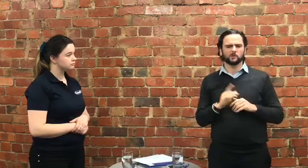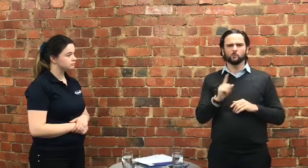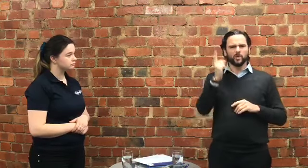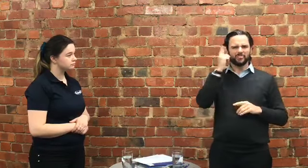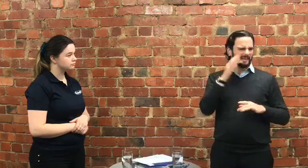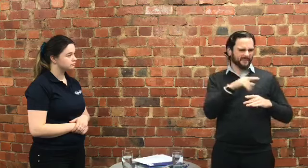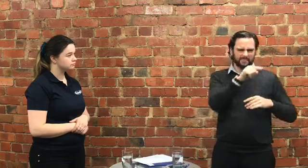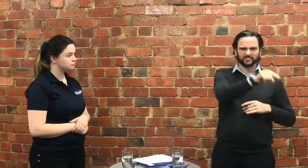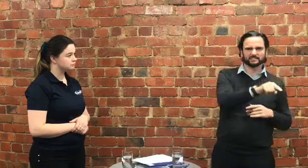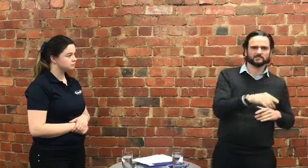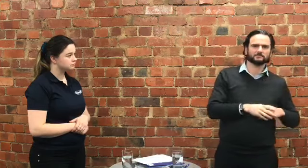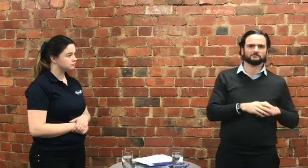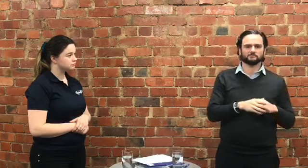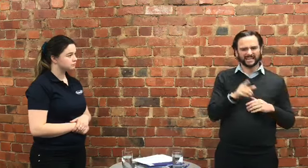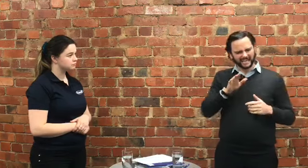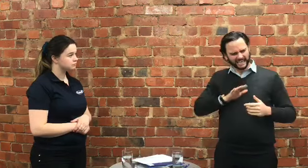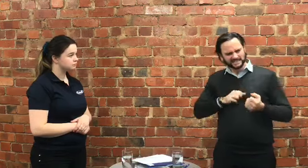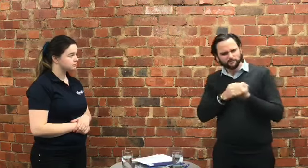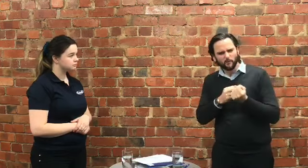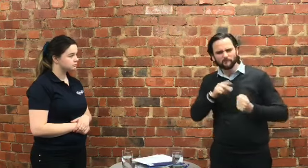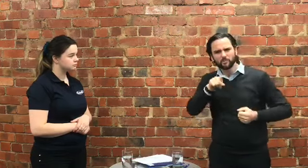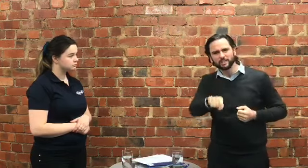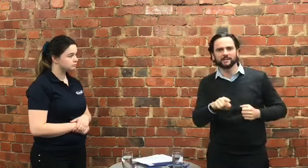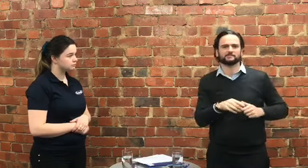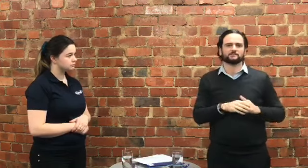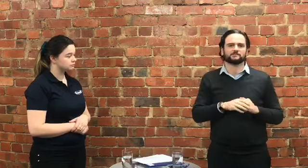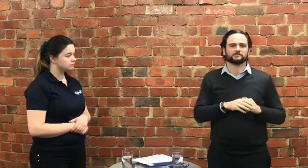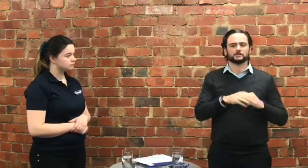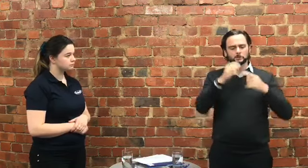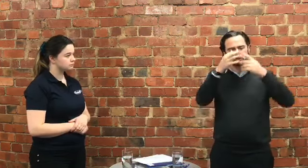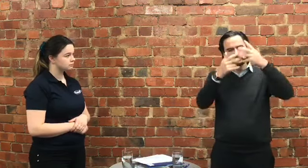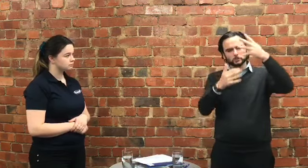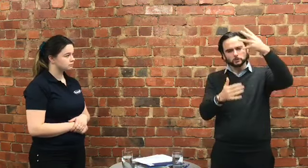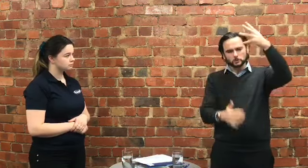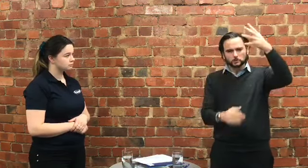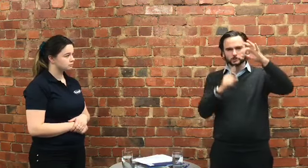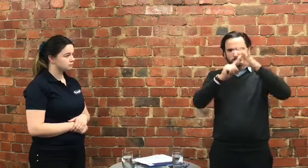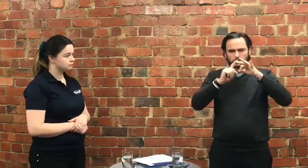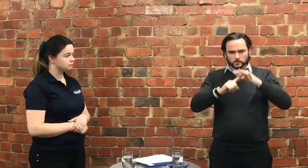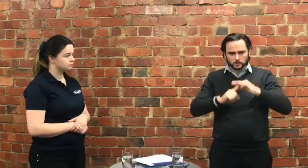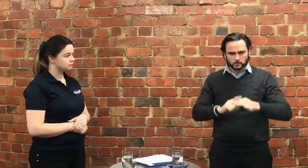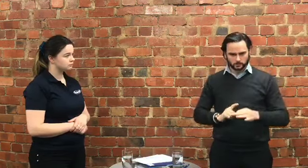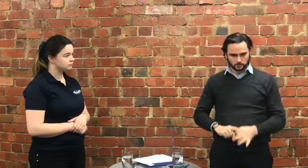how you do certain things, what do you think about certain things, do you need support for things.